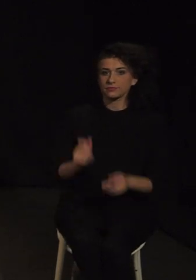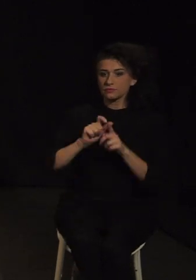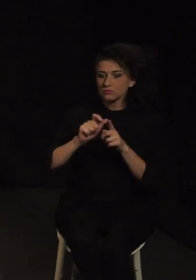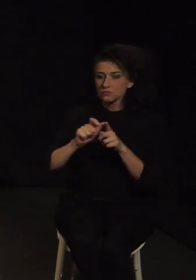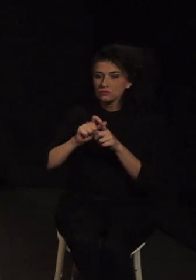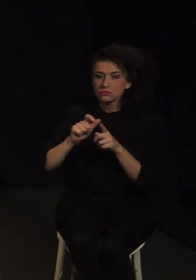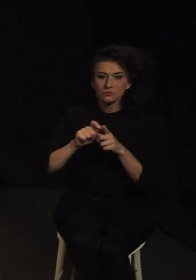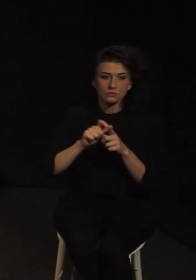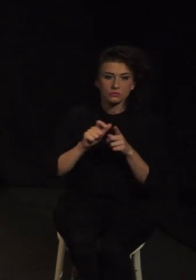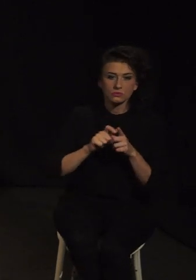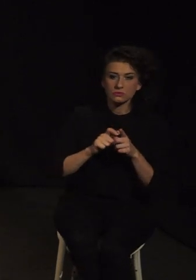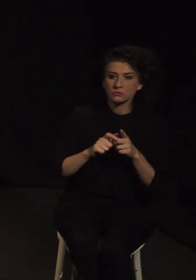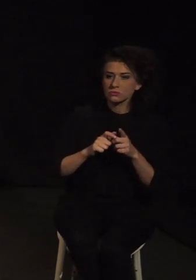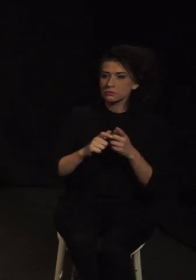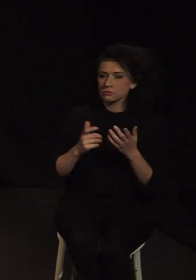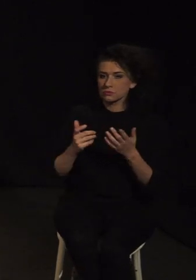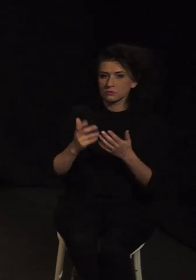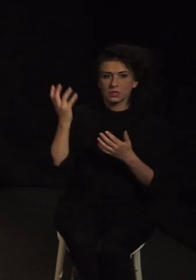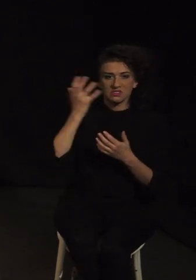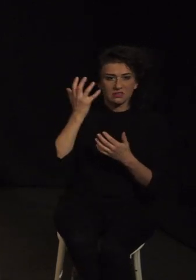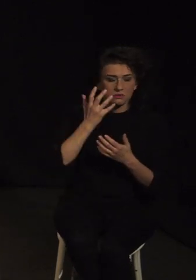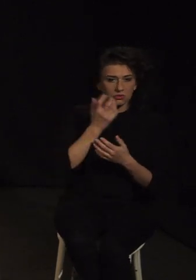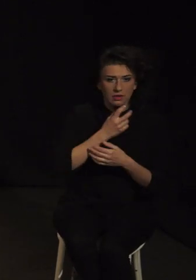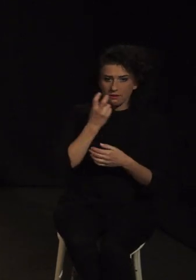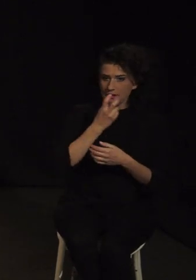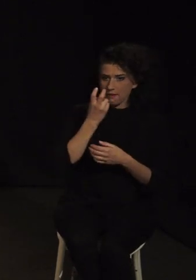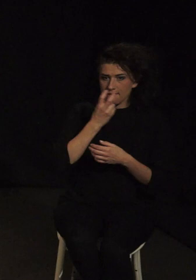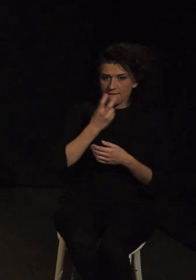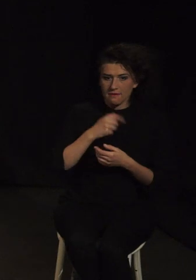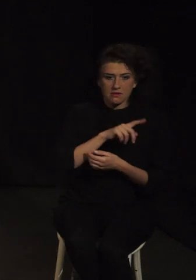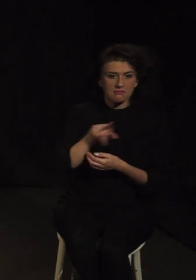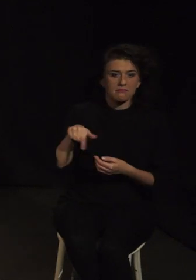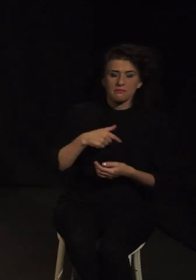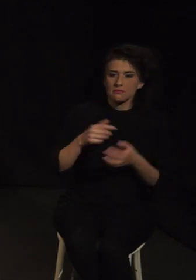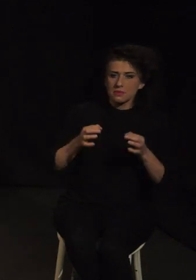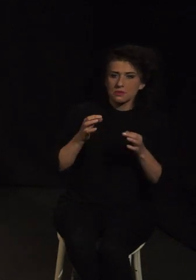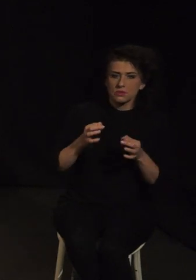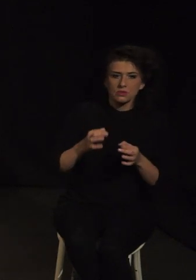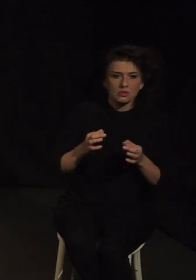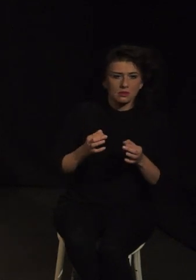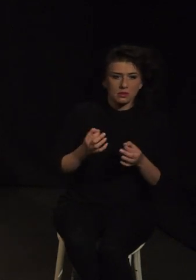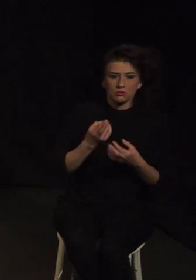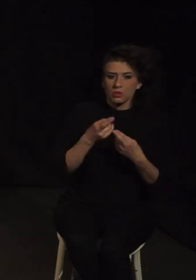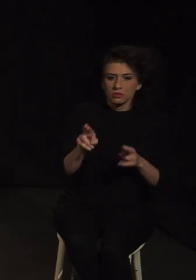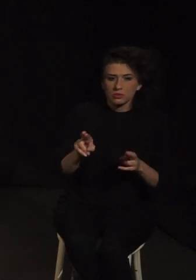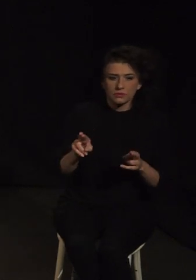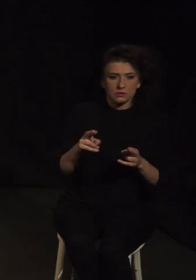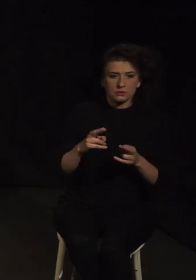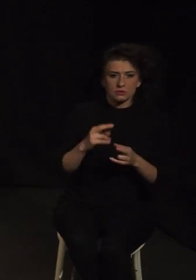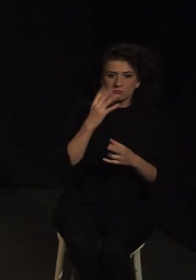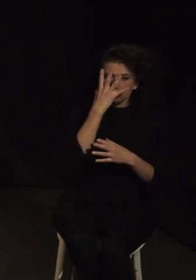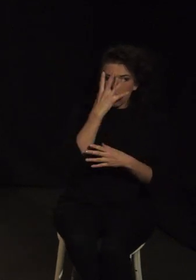It is extremely interesting for us, because today we live in a pictorial reality.